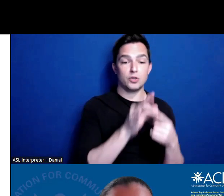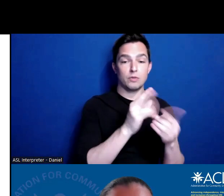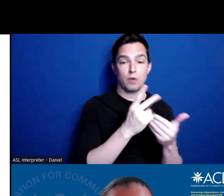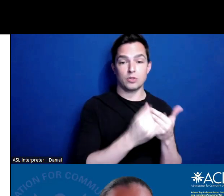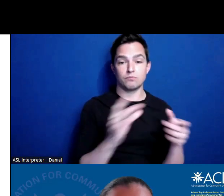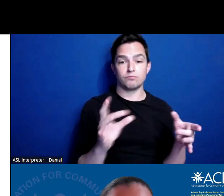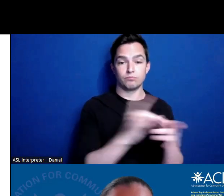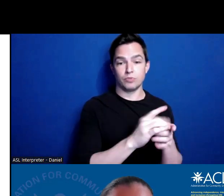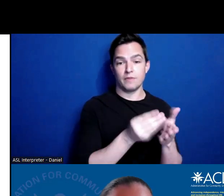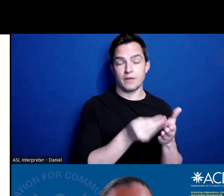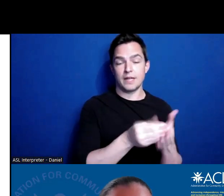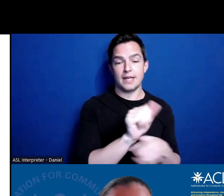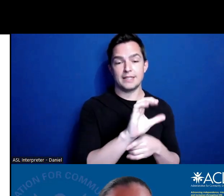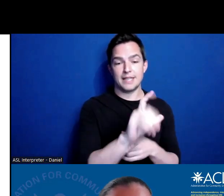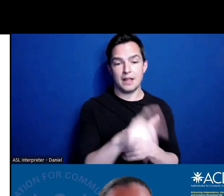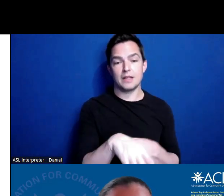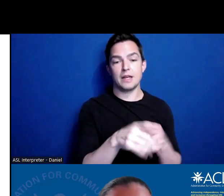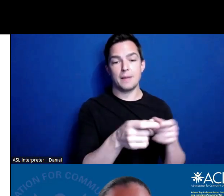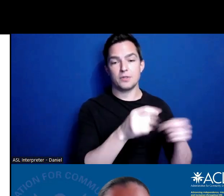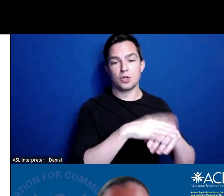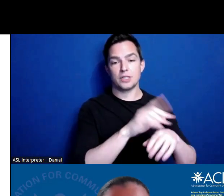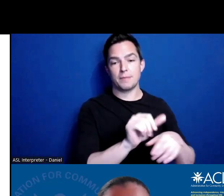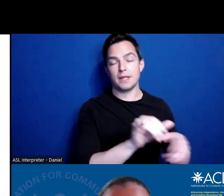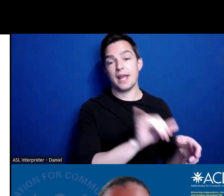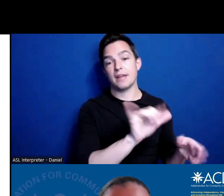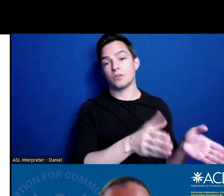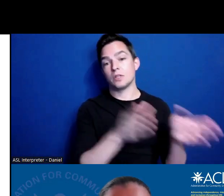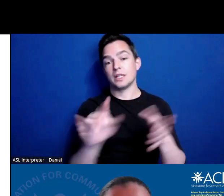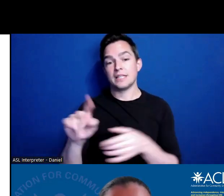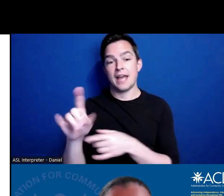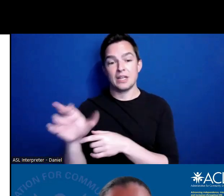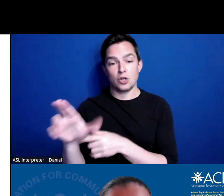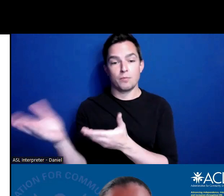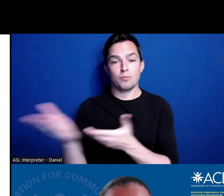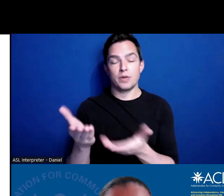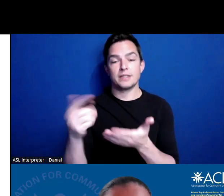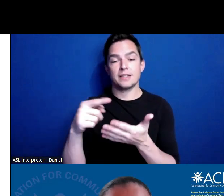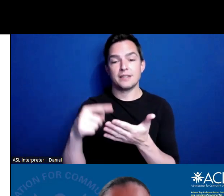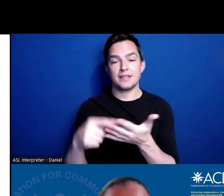from both ACL's Administration on Disabilities and NIDILRR that brings these two elements together.